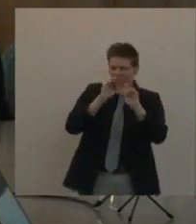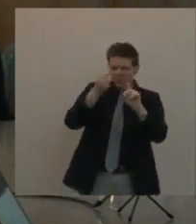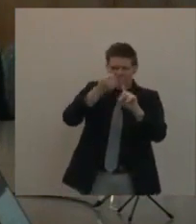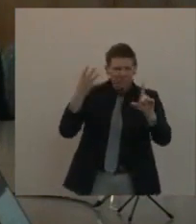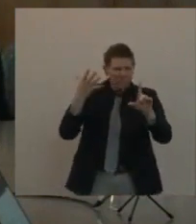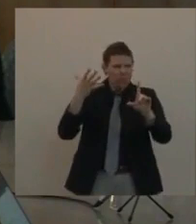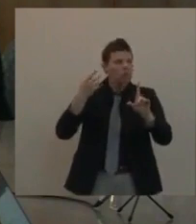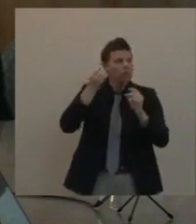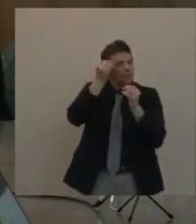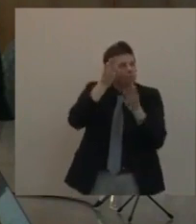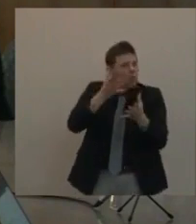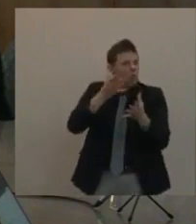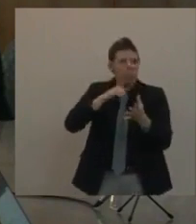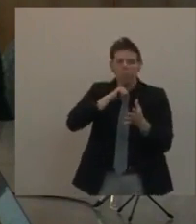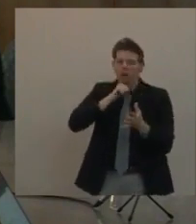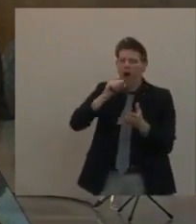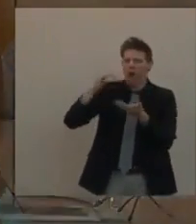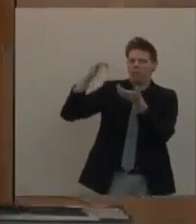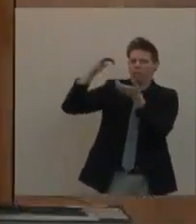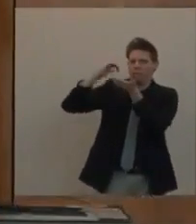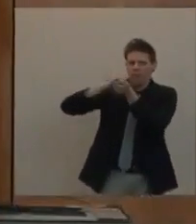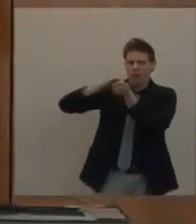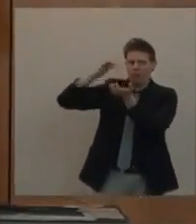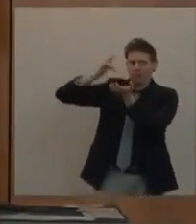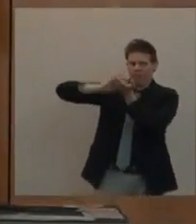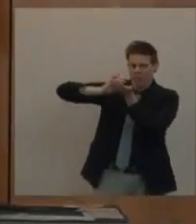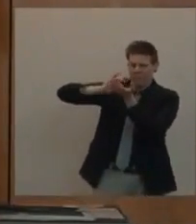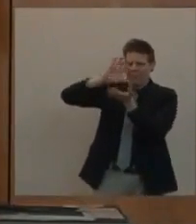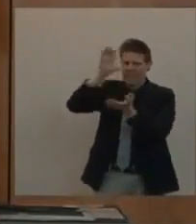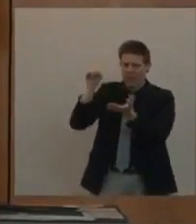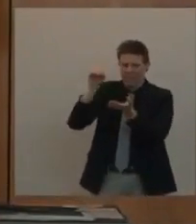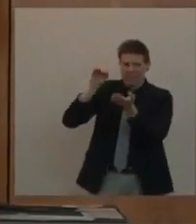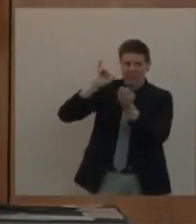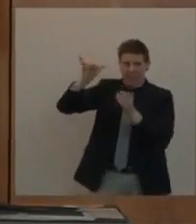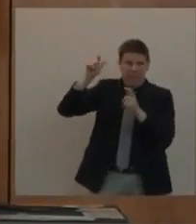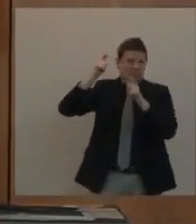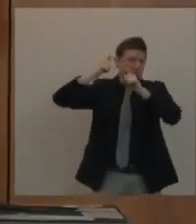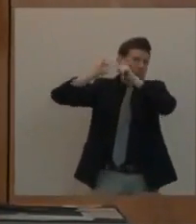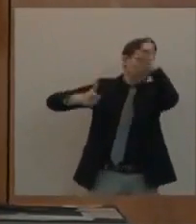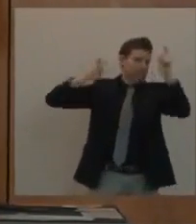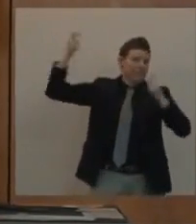BACK TO ME. I’M GOING TO DO A CLARIFICATION.